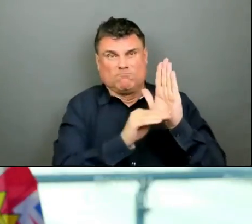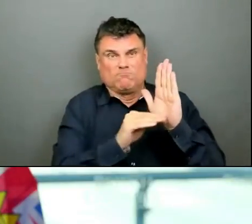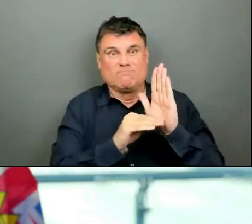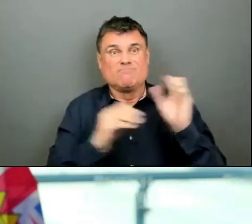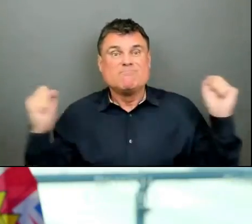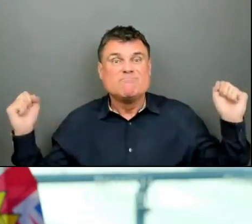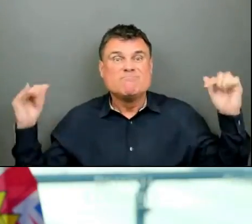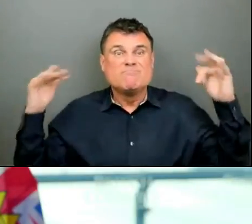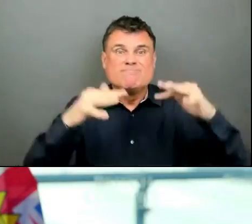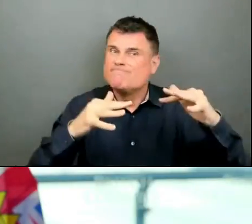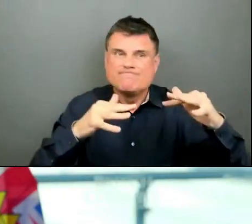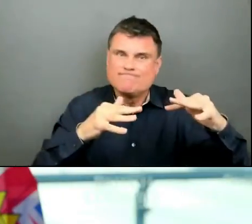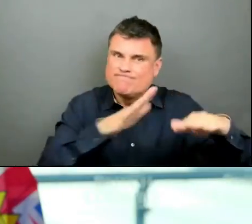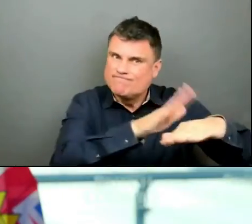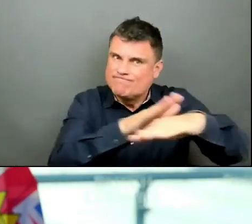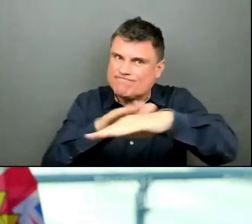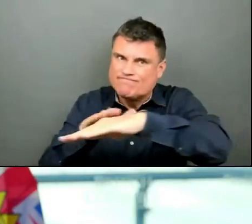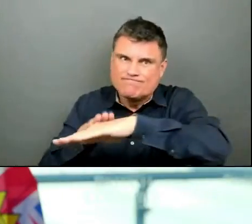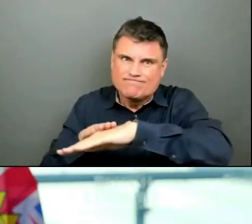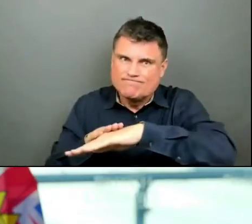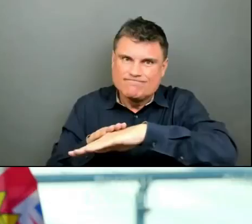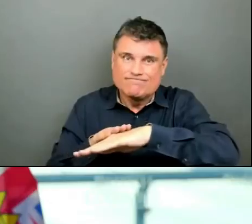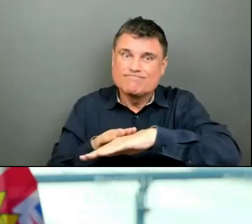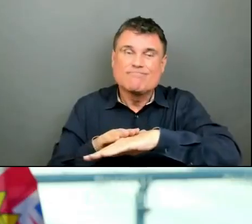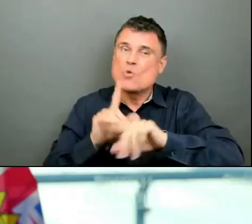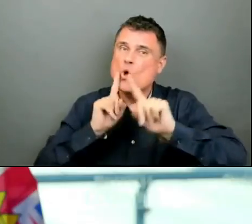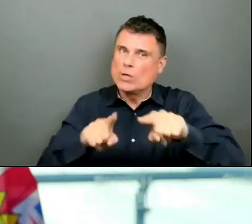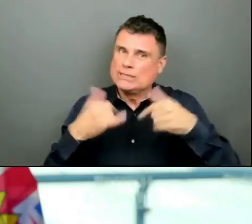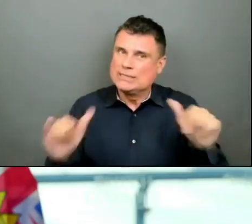And I think we drifted